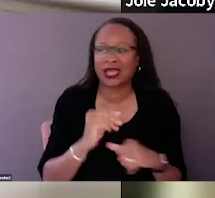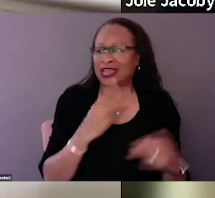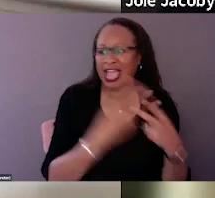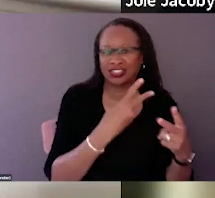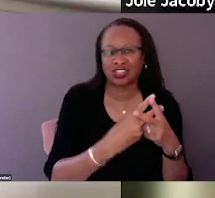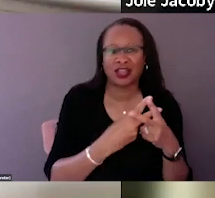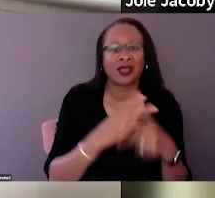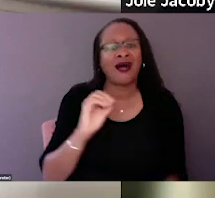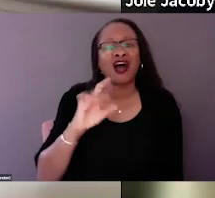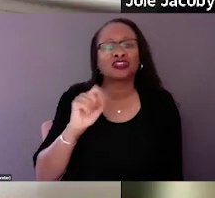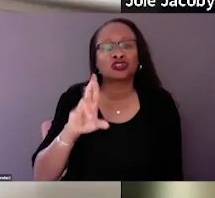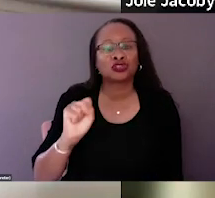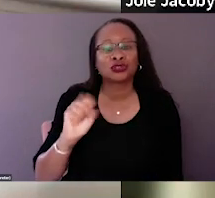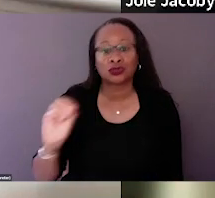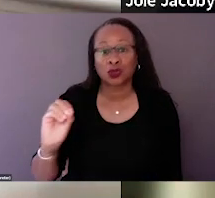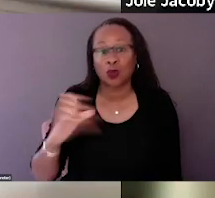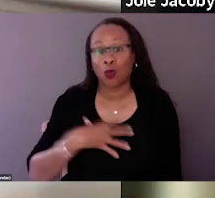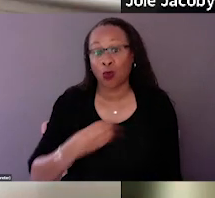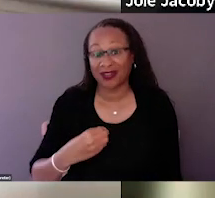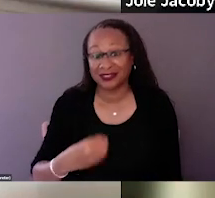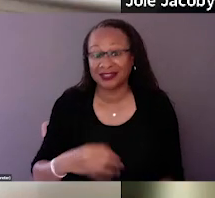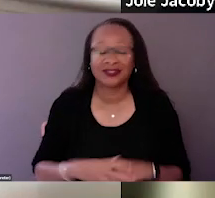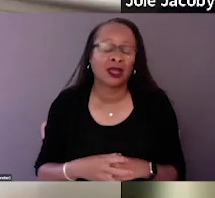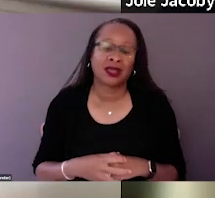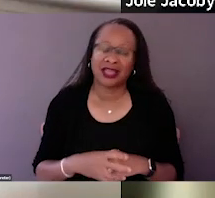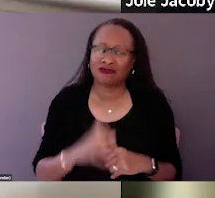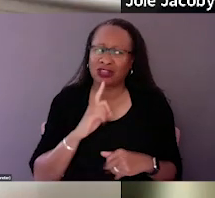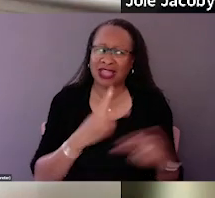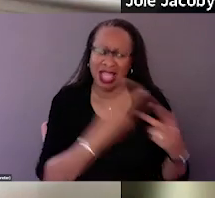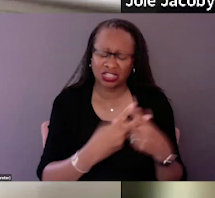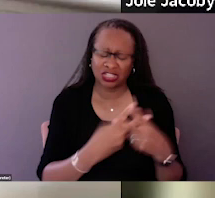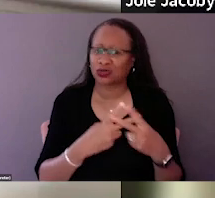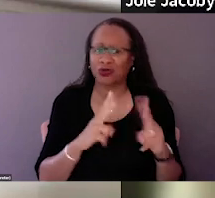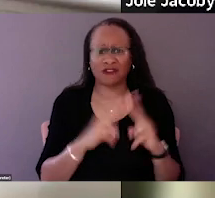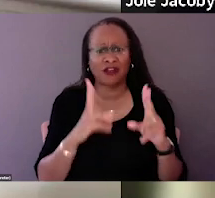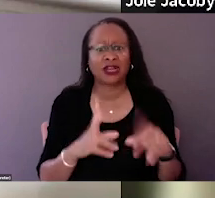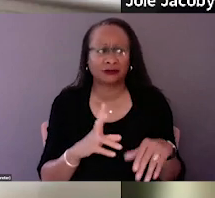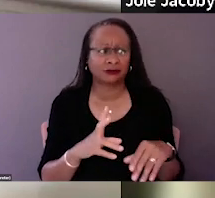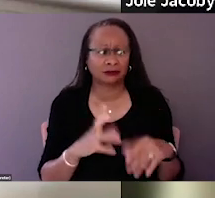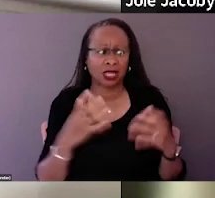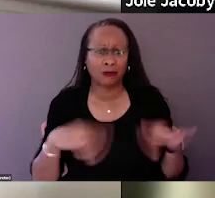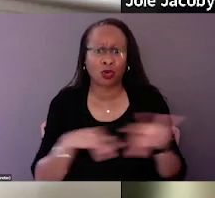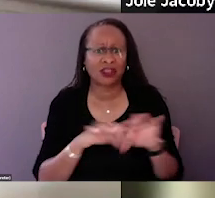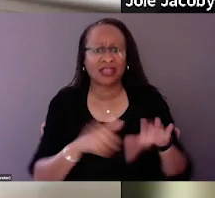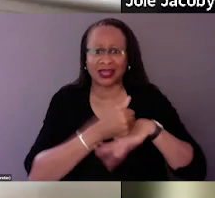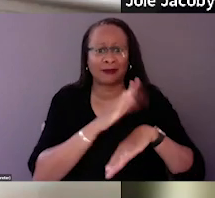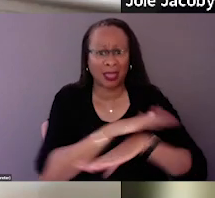that changed the makeup of the platform. But I think a lot of people will watch it and also realize this is a good place